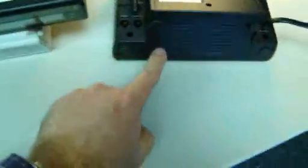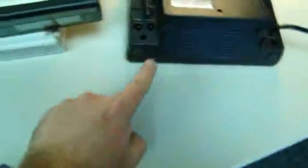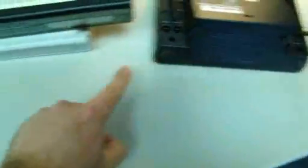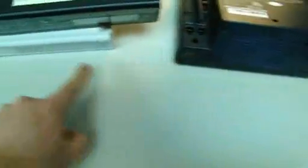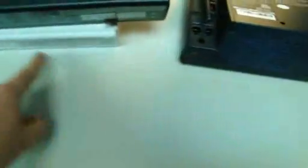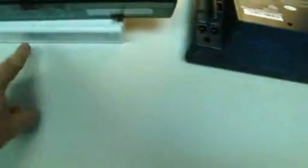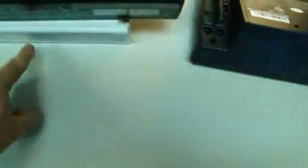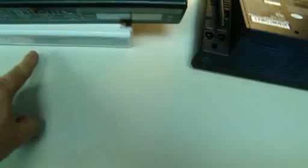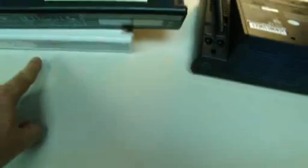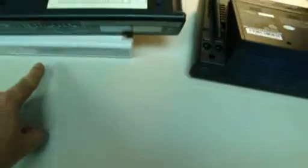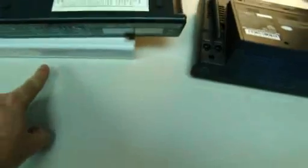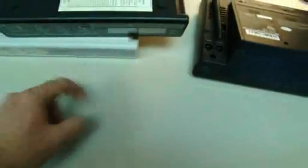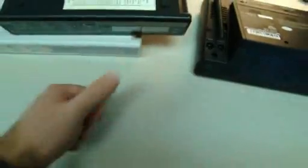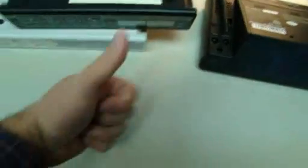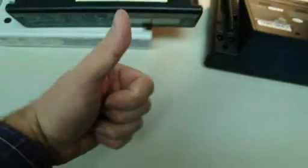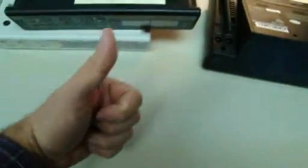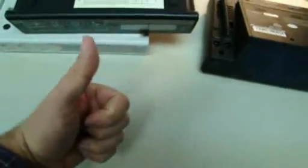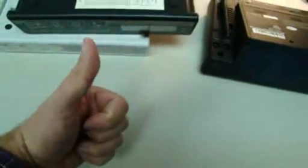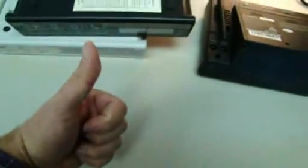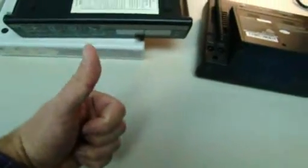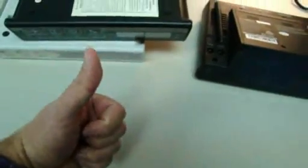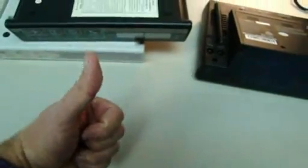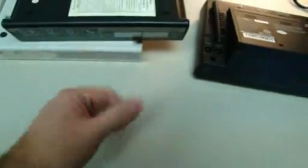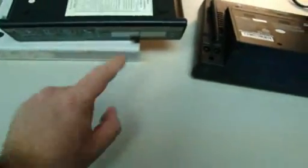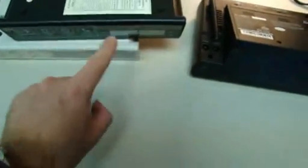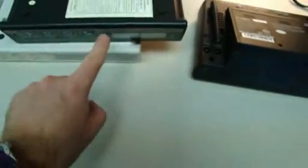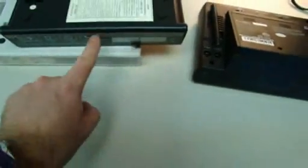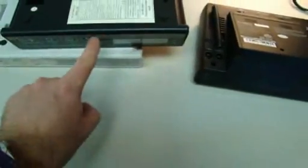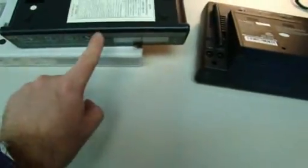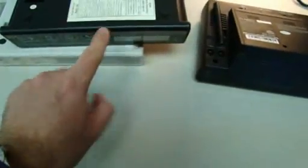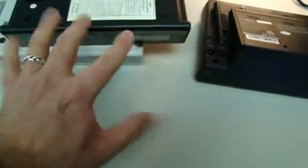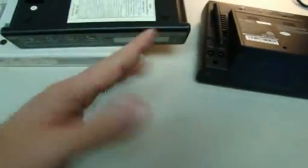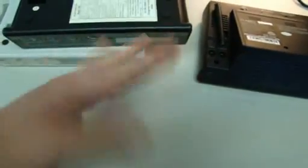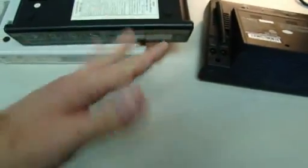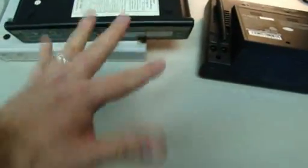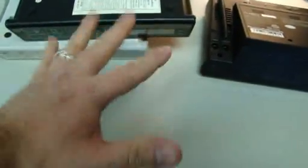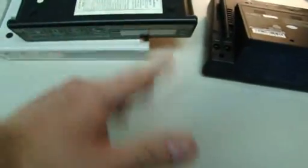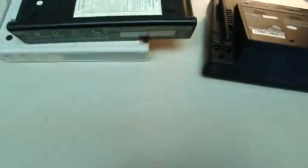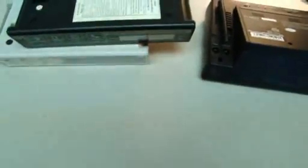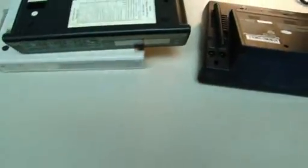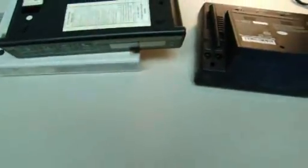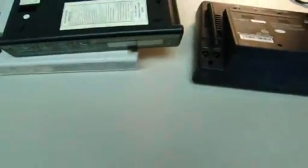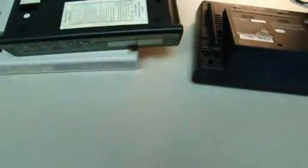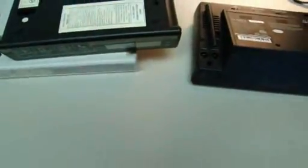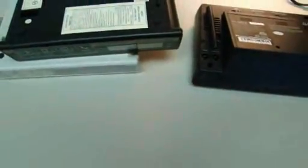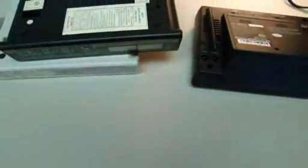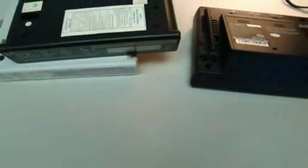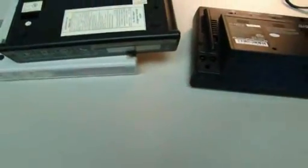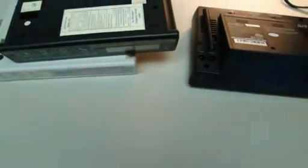these 2 work great together this one (AM300) not so well